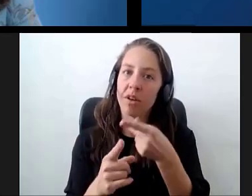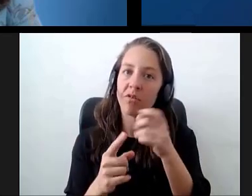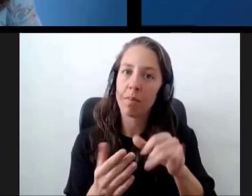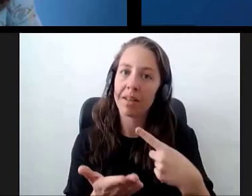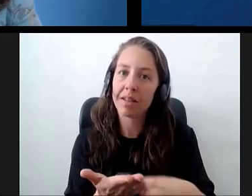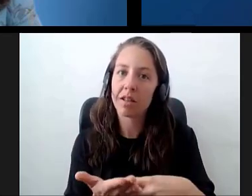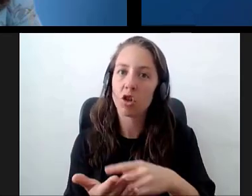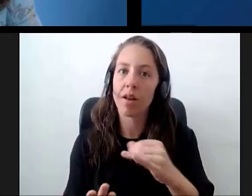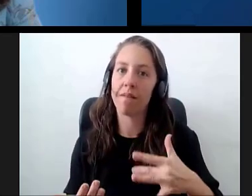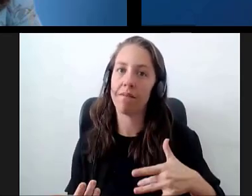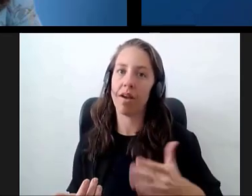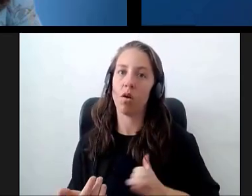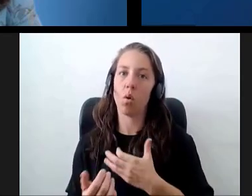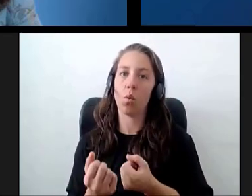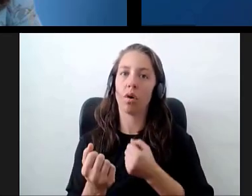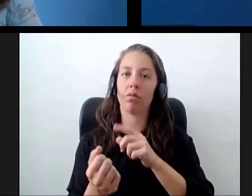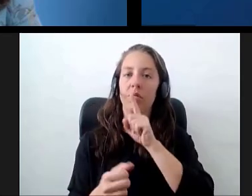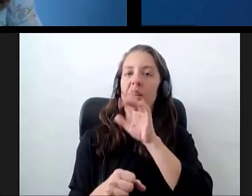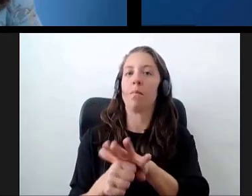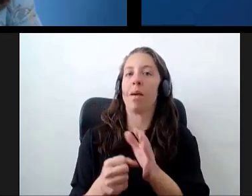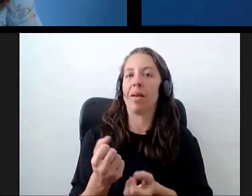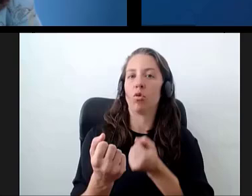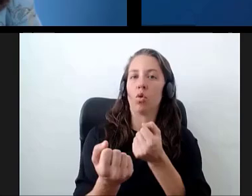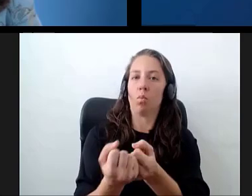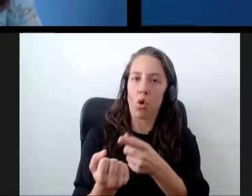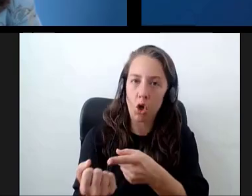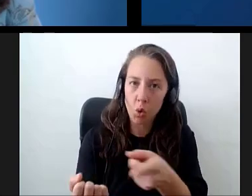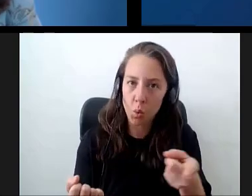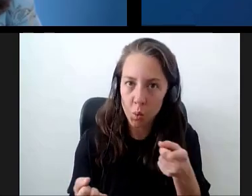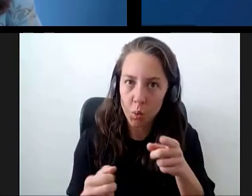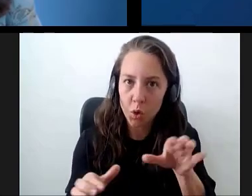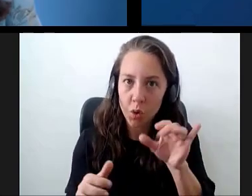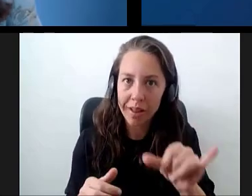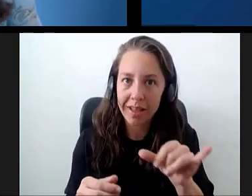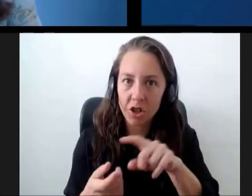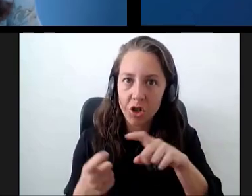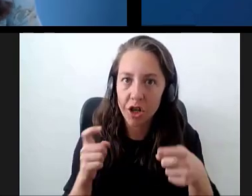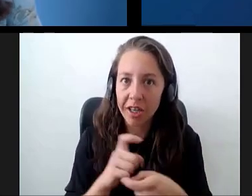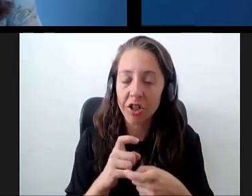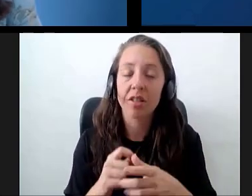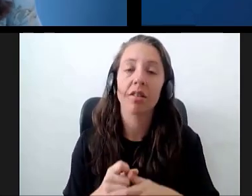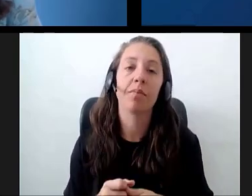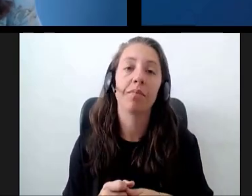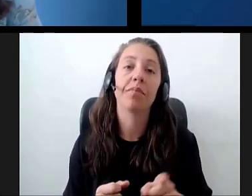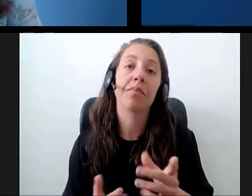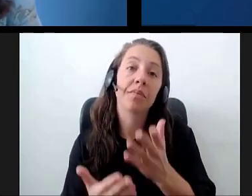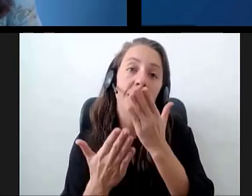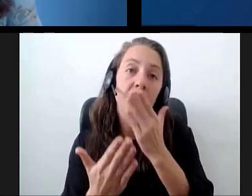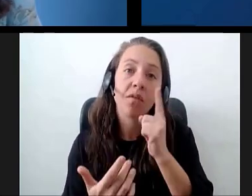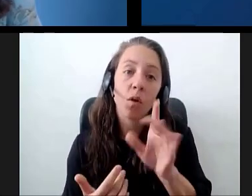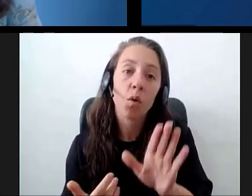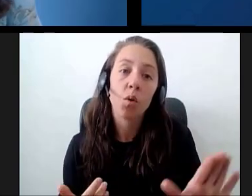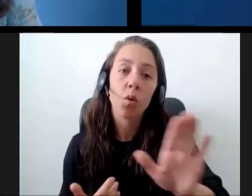to supporting you through these changes. On behalf of the NIH, thank you for your contribution to the research enterprise.